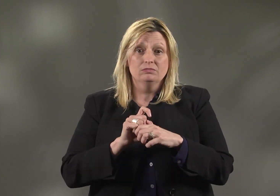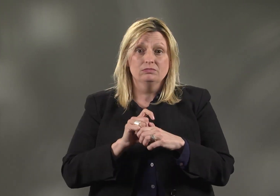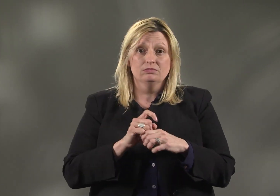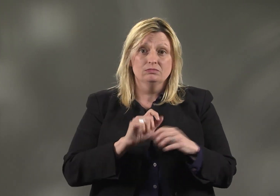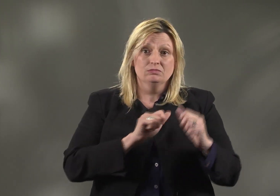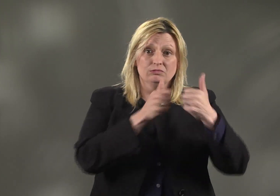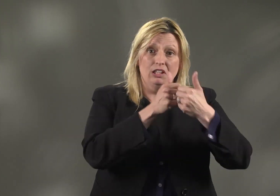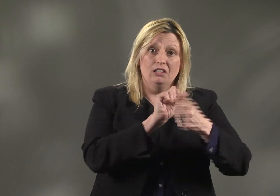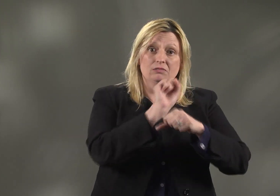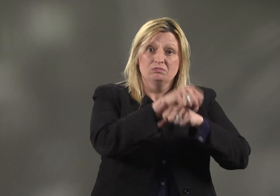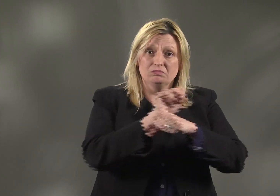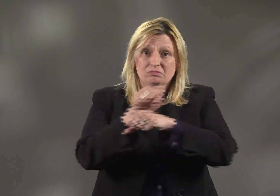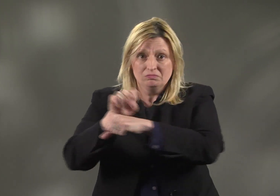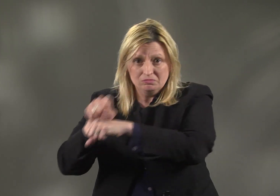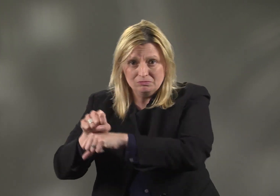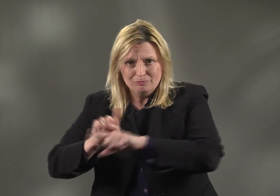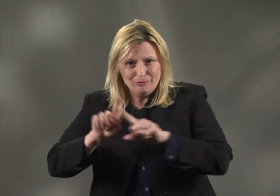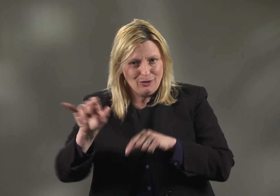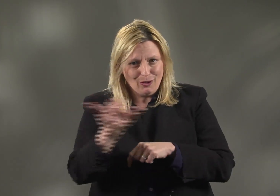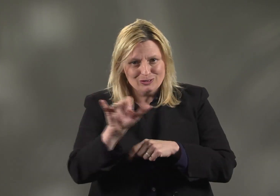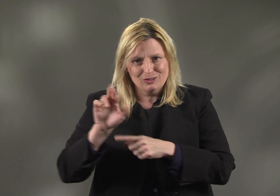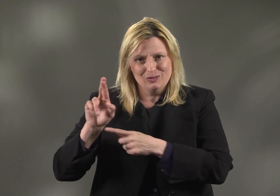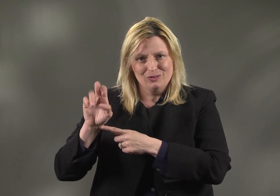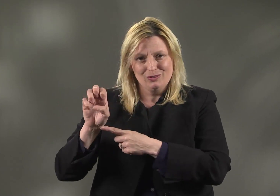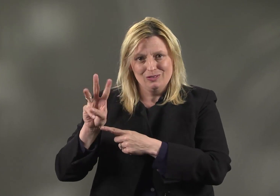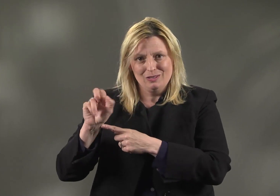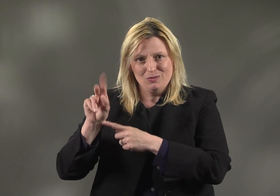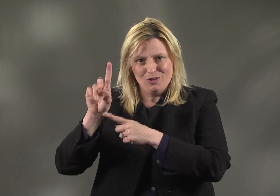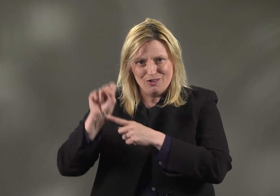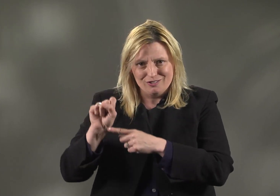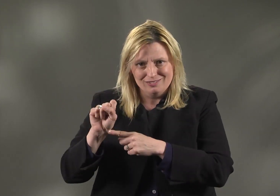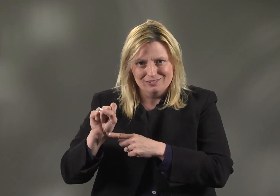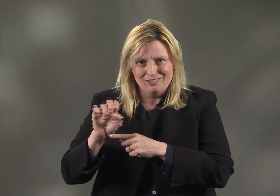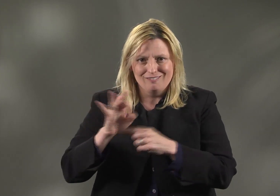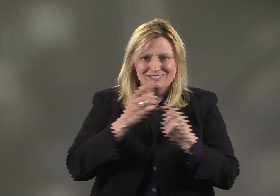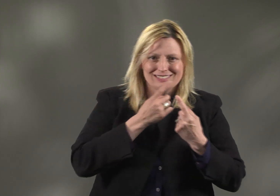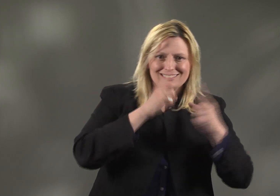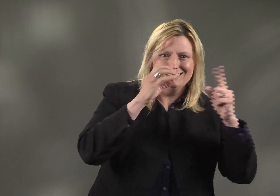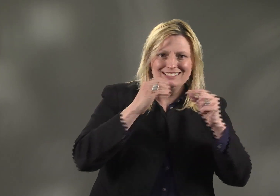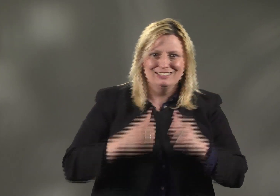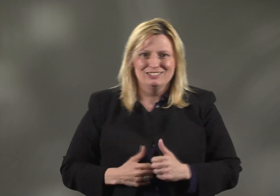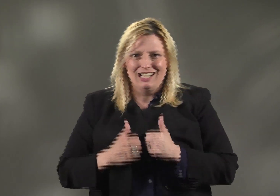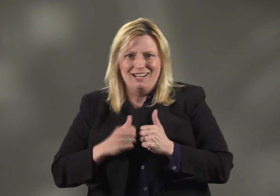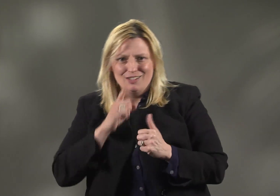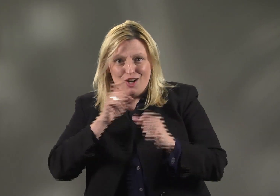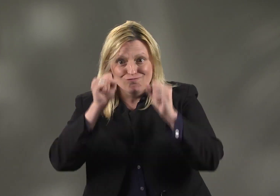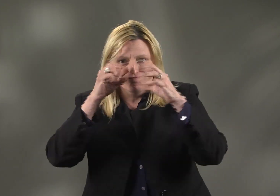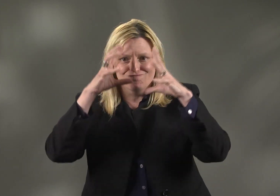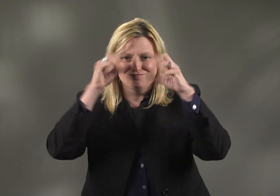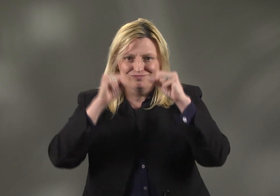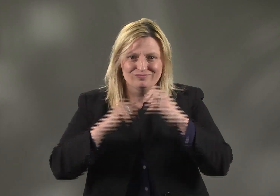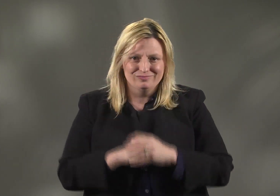There will be times that we must overcome numerous challenges, but the rewards at the send of succeeding